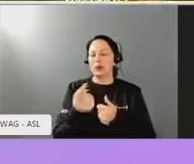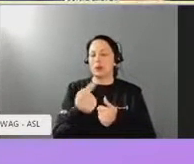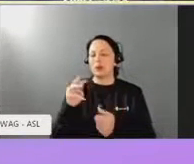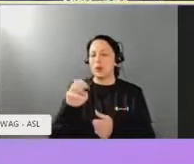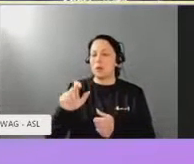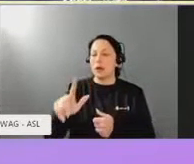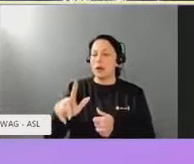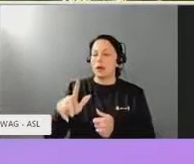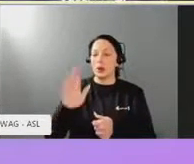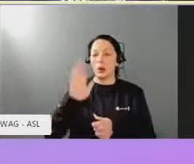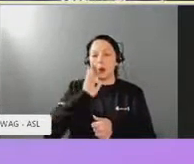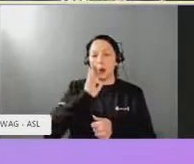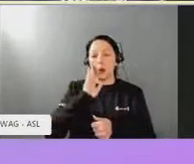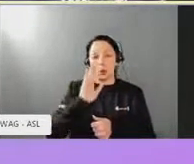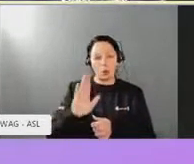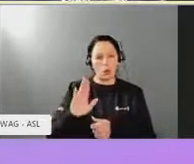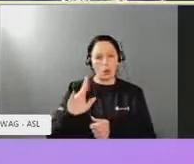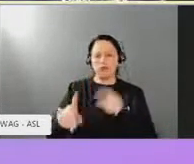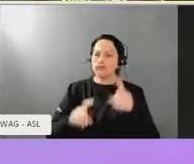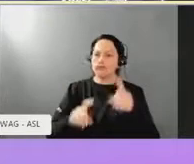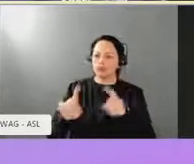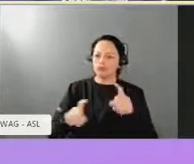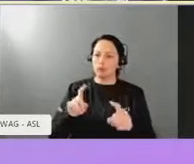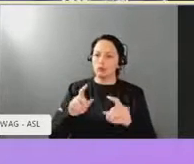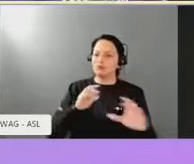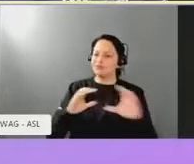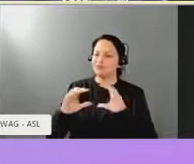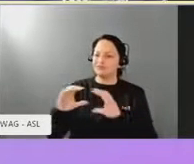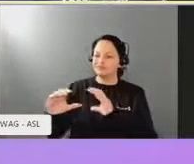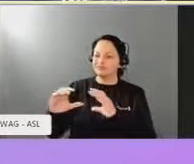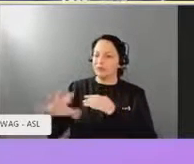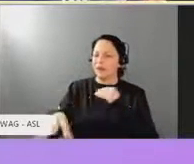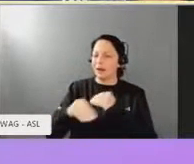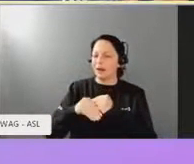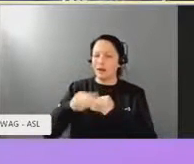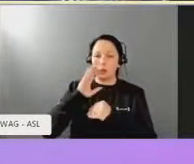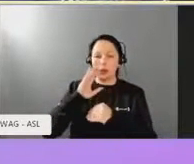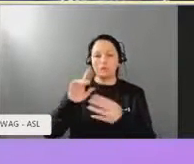inclusive as they thought they were here I want to play a little game with you here. So Michael will queue up